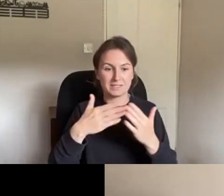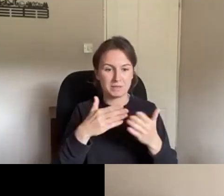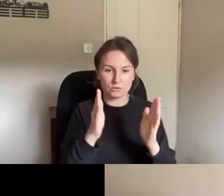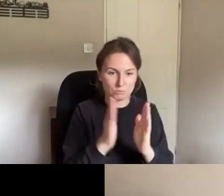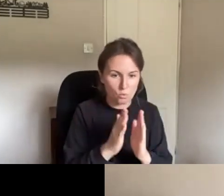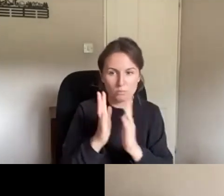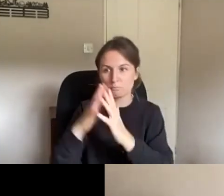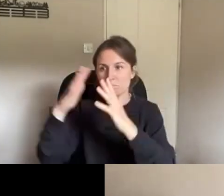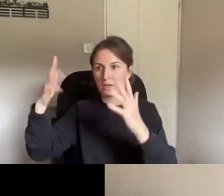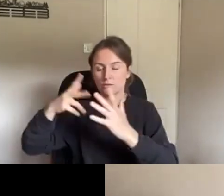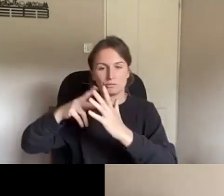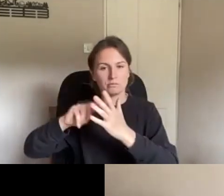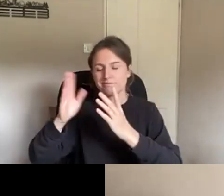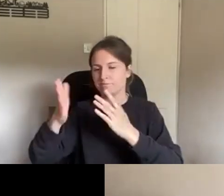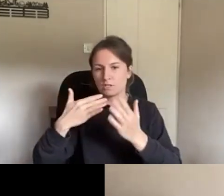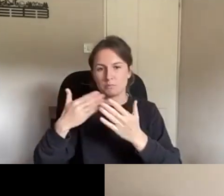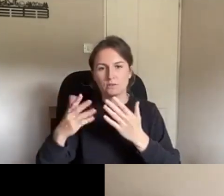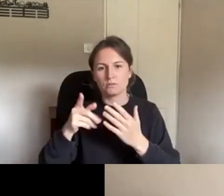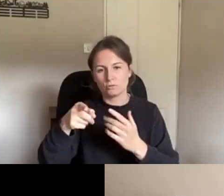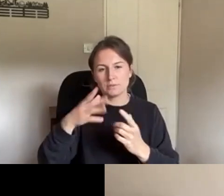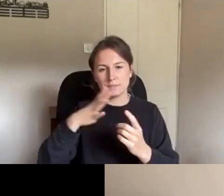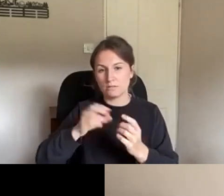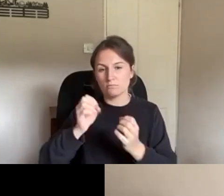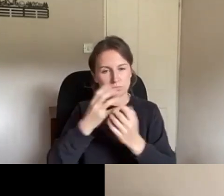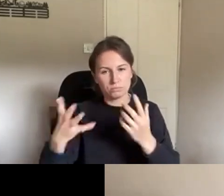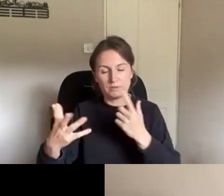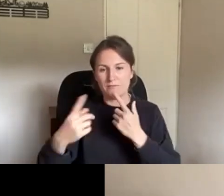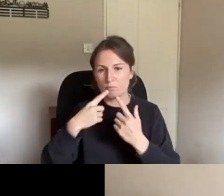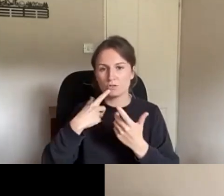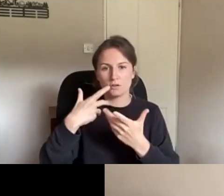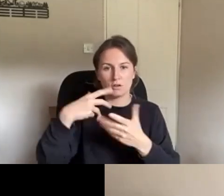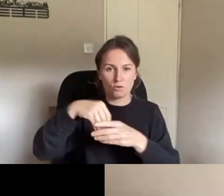Yes, it's really what you provide, what kind of information you give us then we can assess based on that.